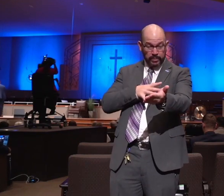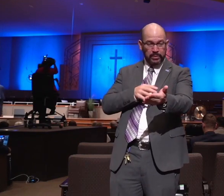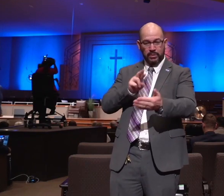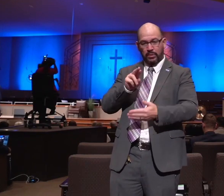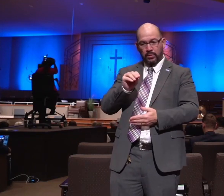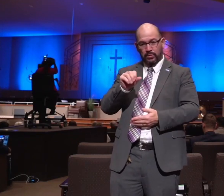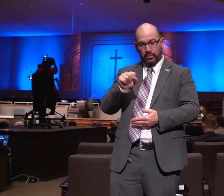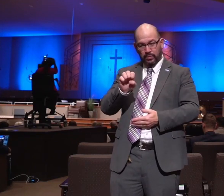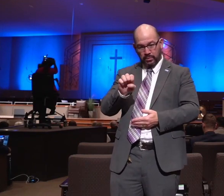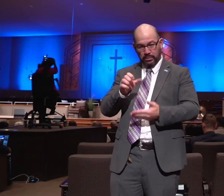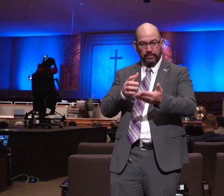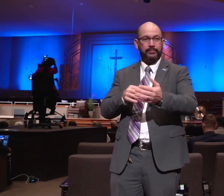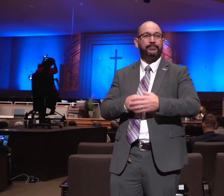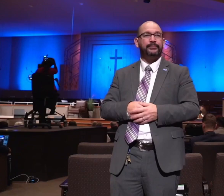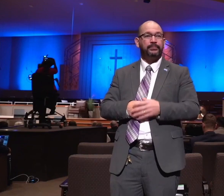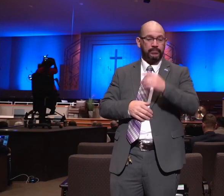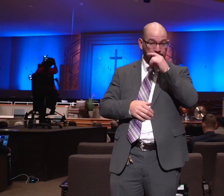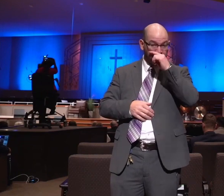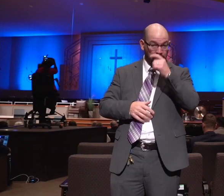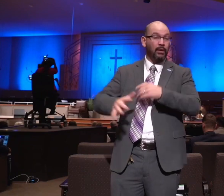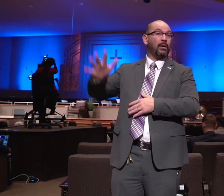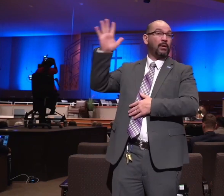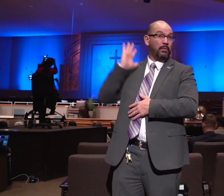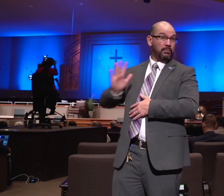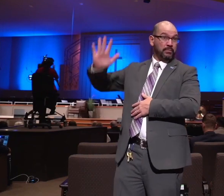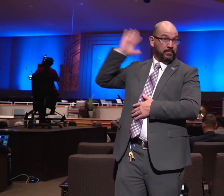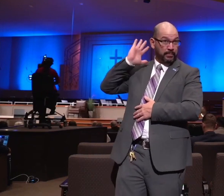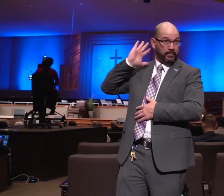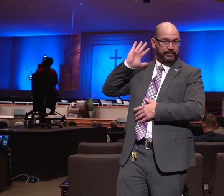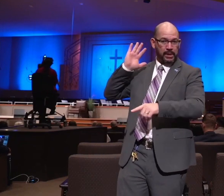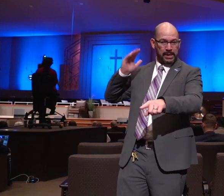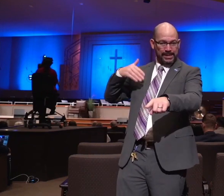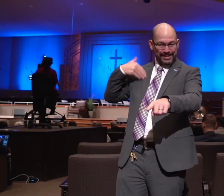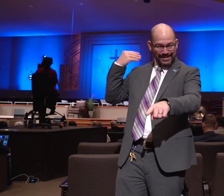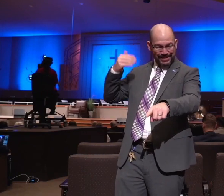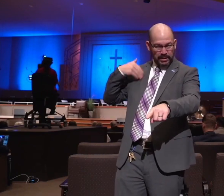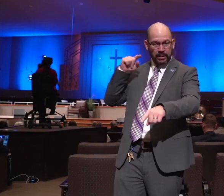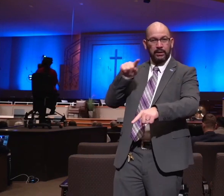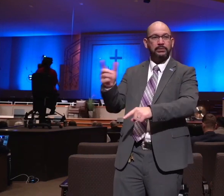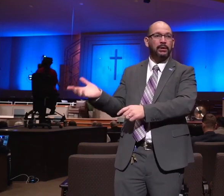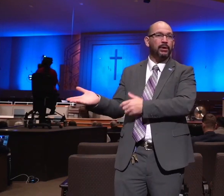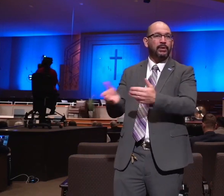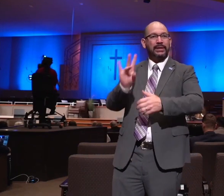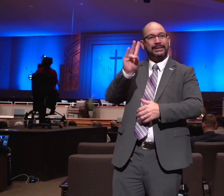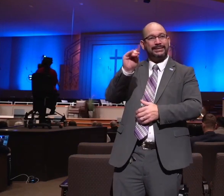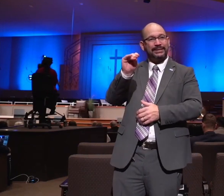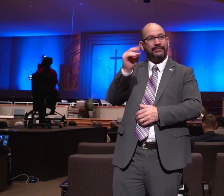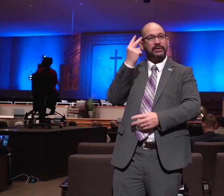in her early days as a member of First